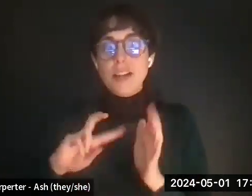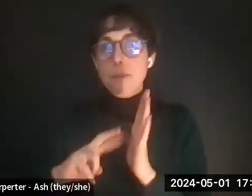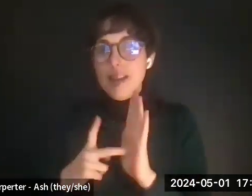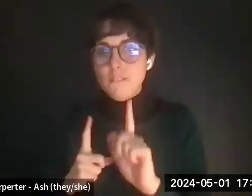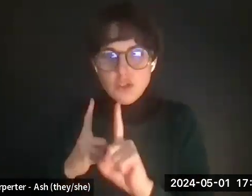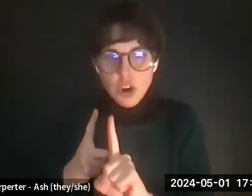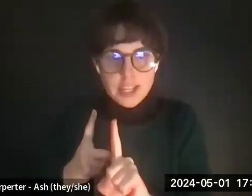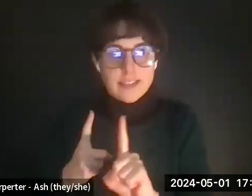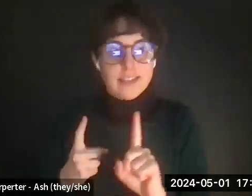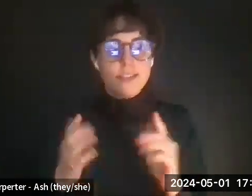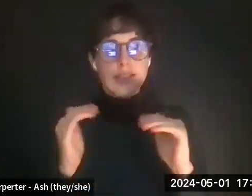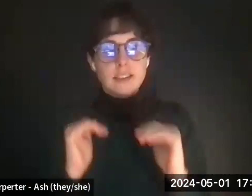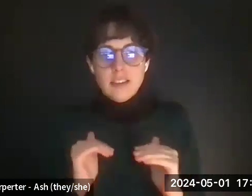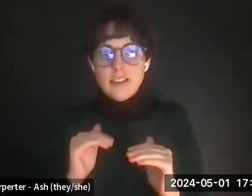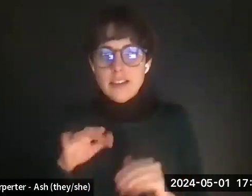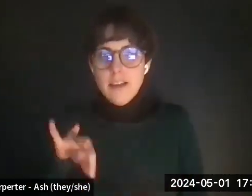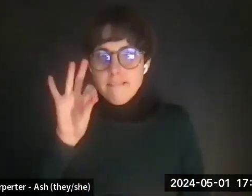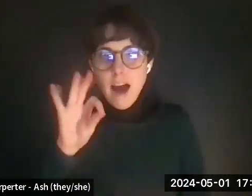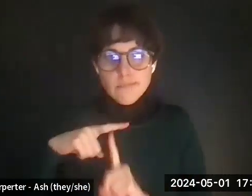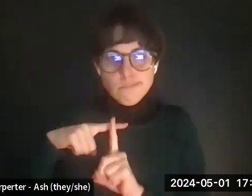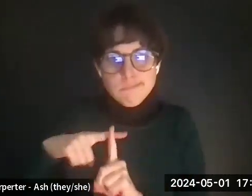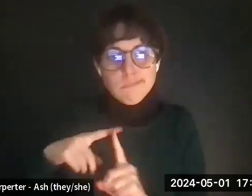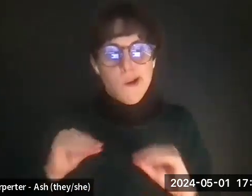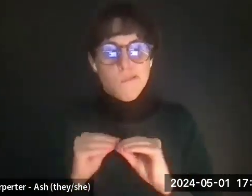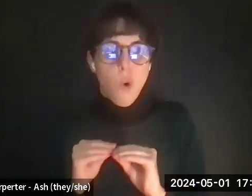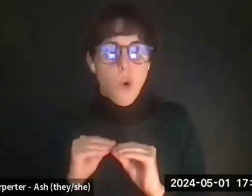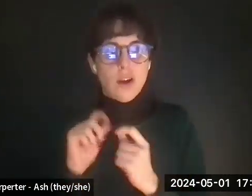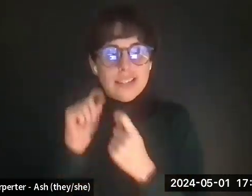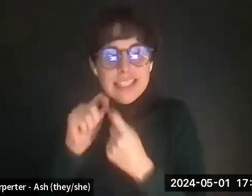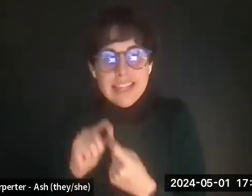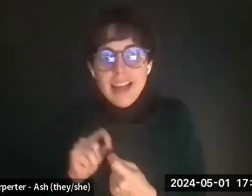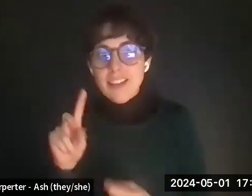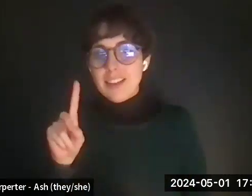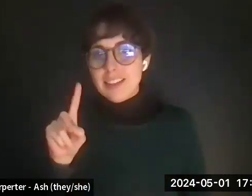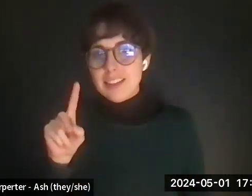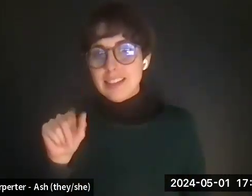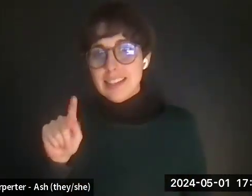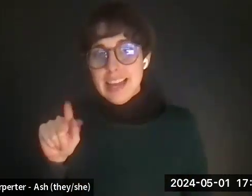as resources allow, what are we looking at? How does this work? We can be asking those questions.